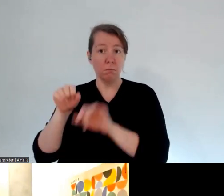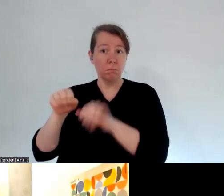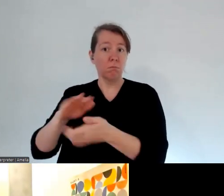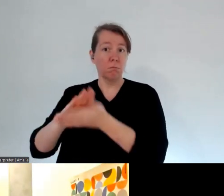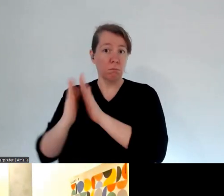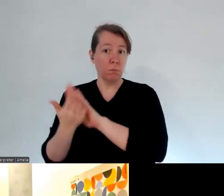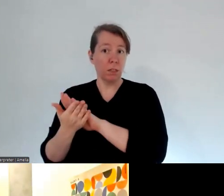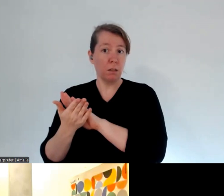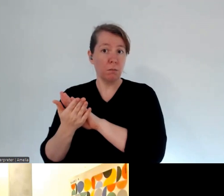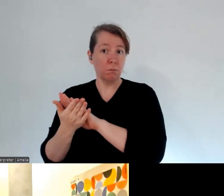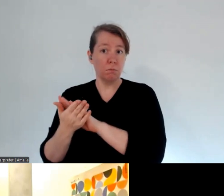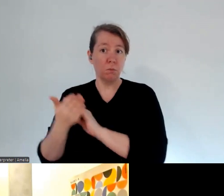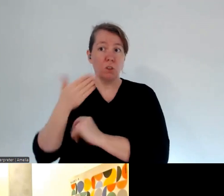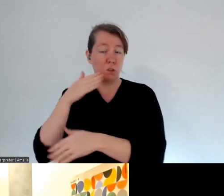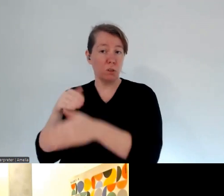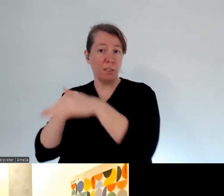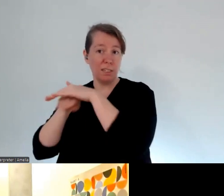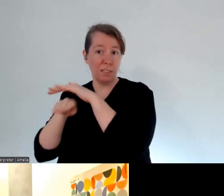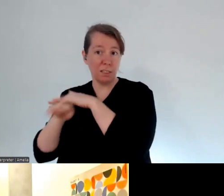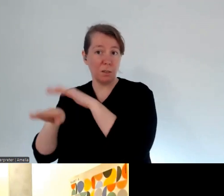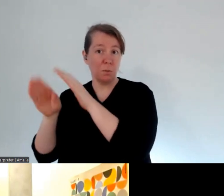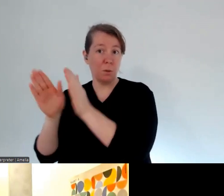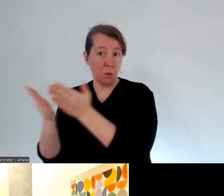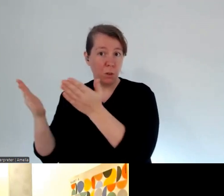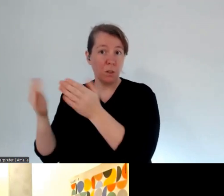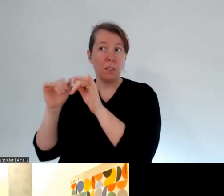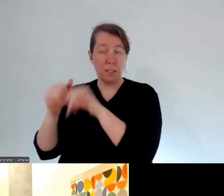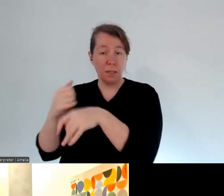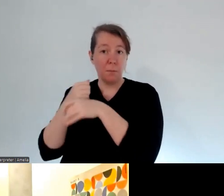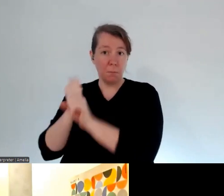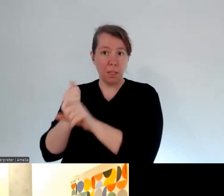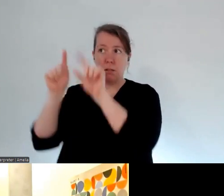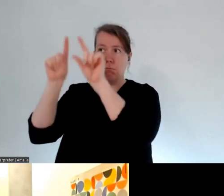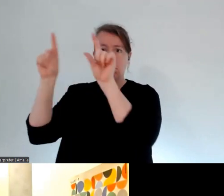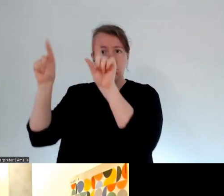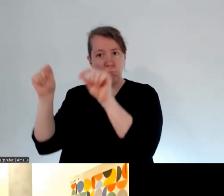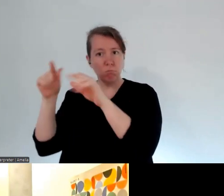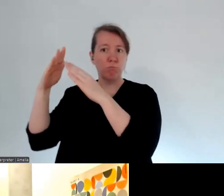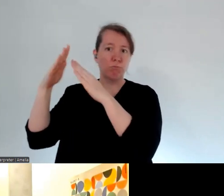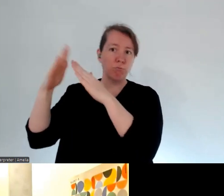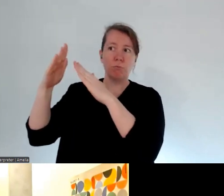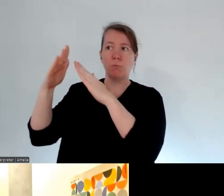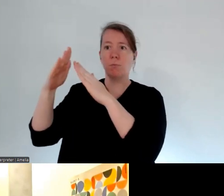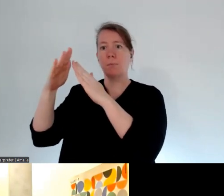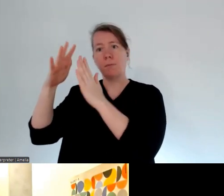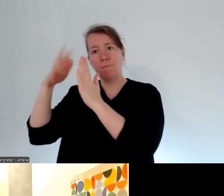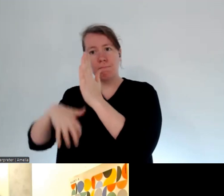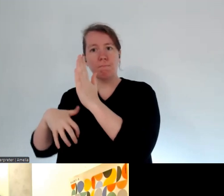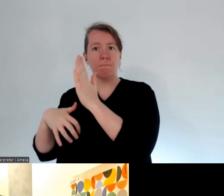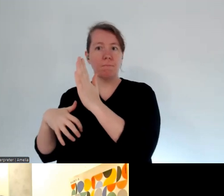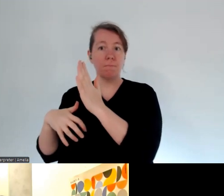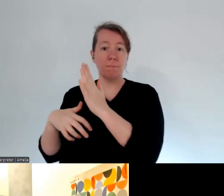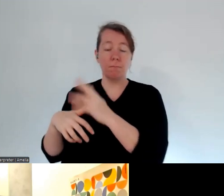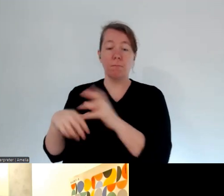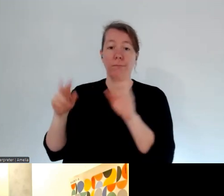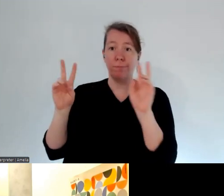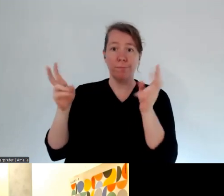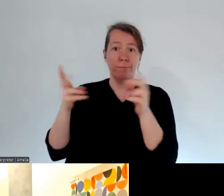and make proper headings, tables, etc. It's a free add-on for the PC version of MS Word.